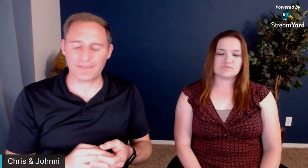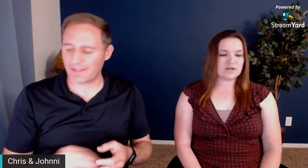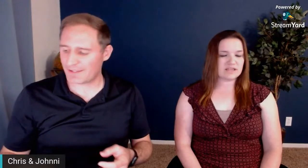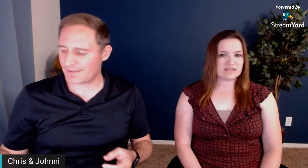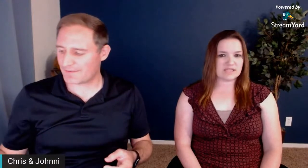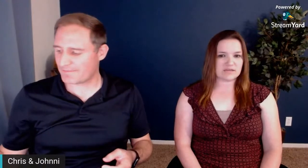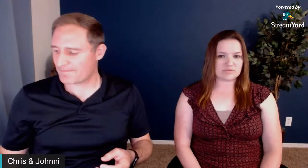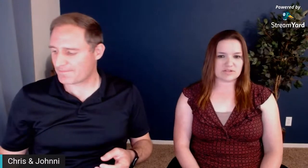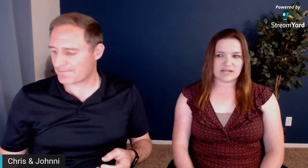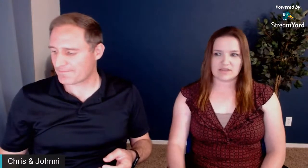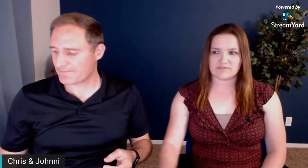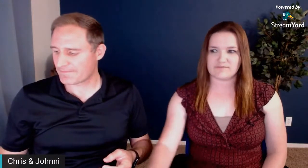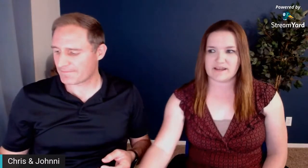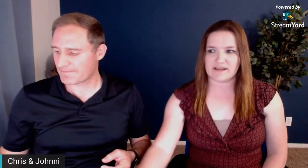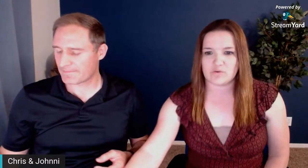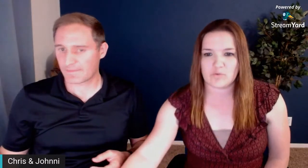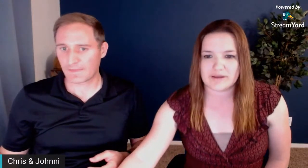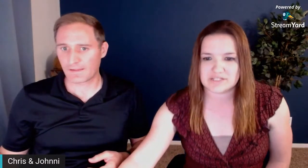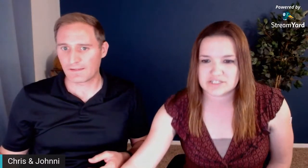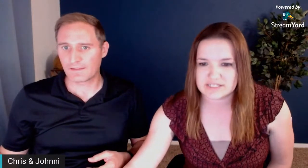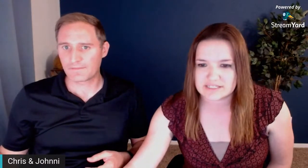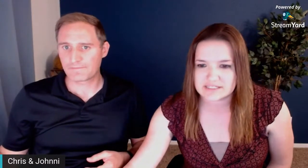a different thing was there any other final questions